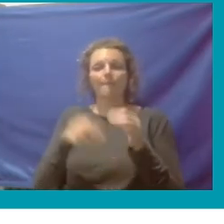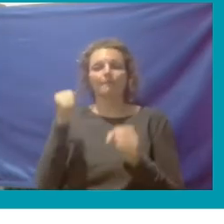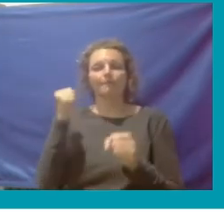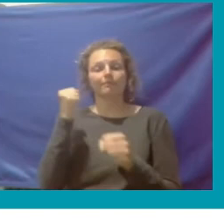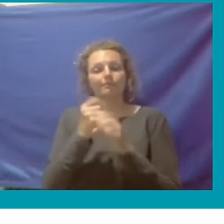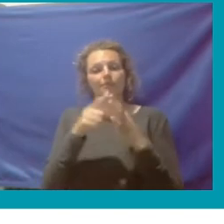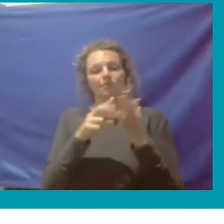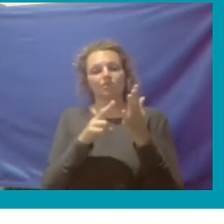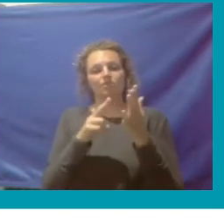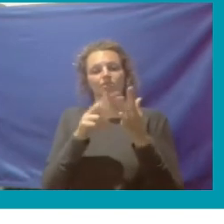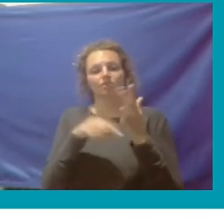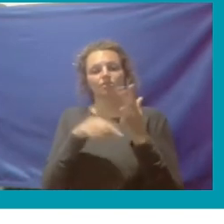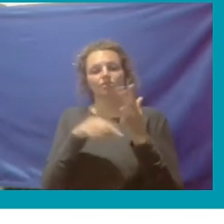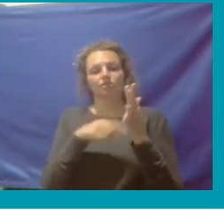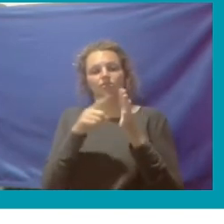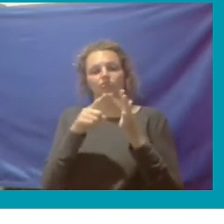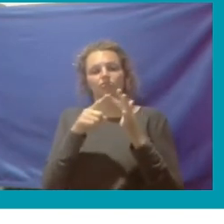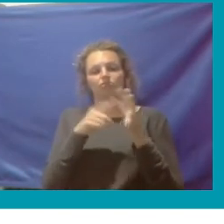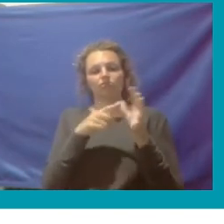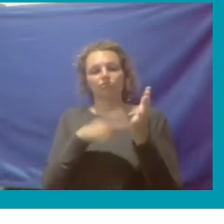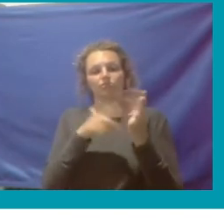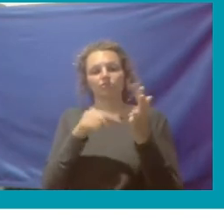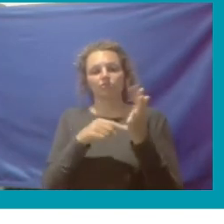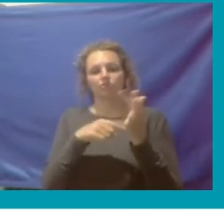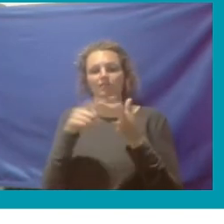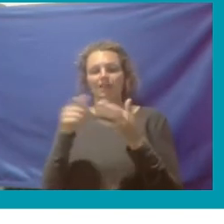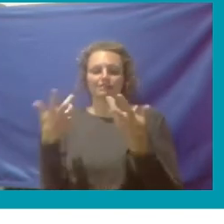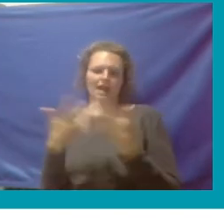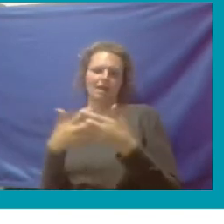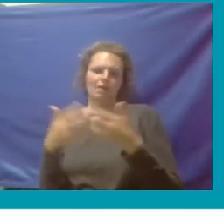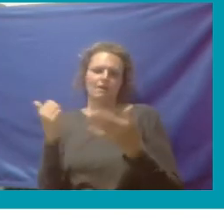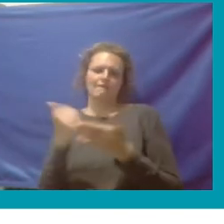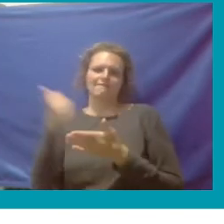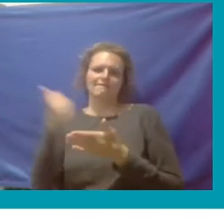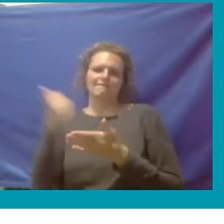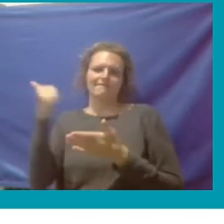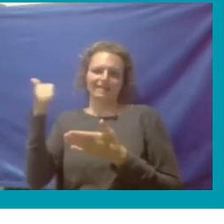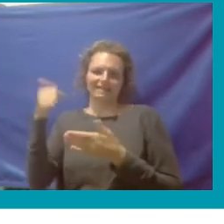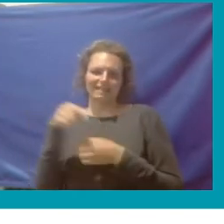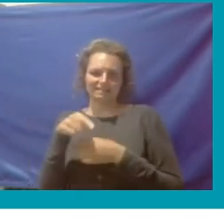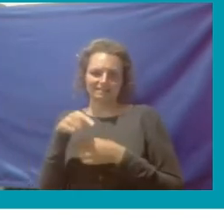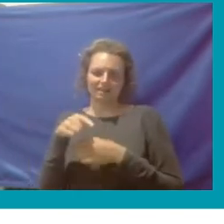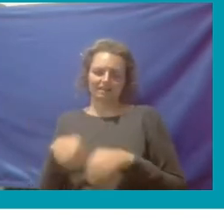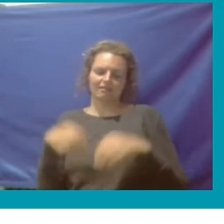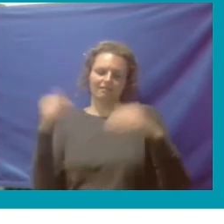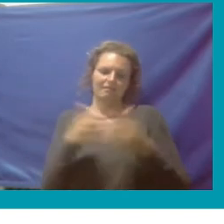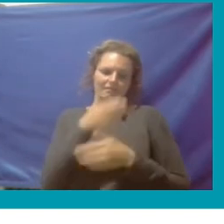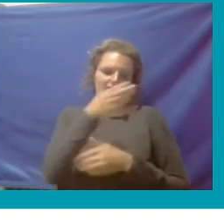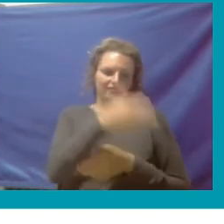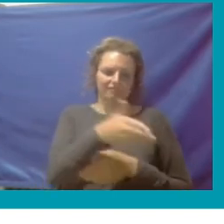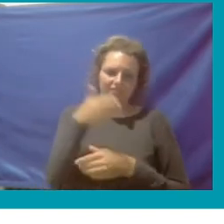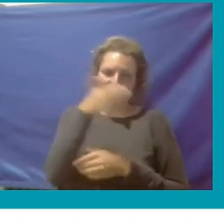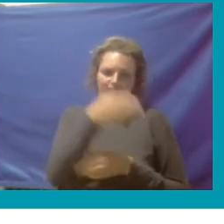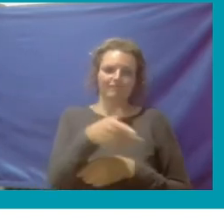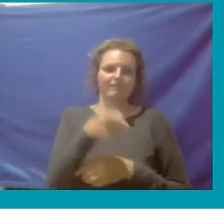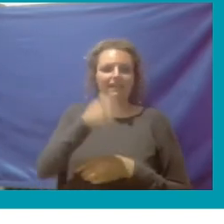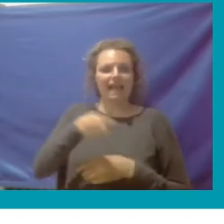can refer candidates to Evenbreak, which is music to our ears. One of those win win situations isn't it?